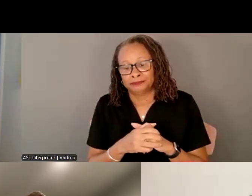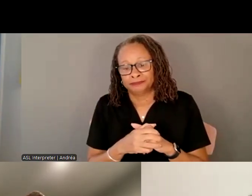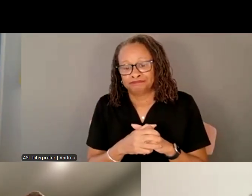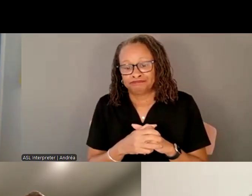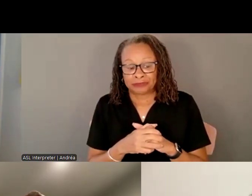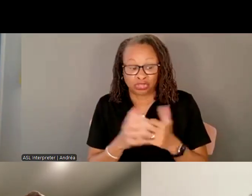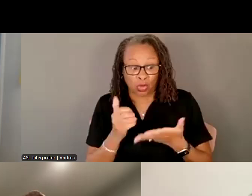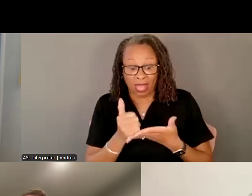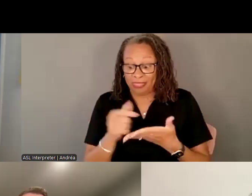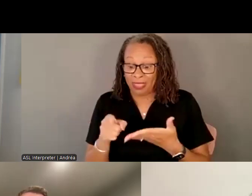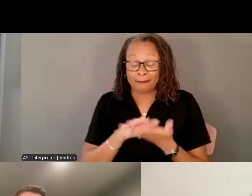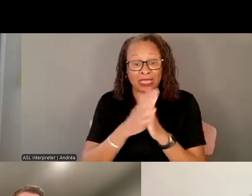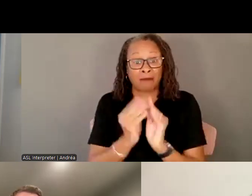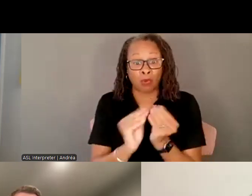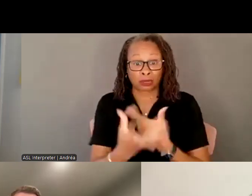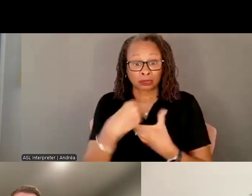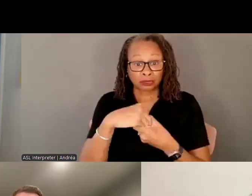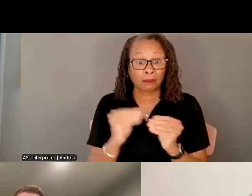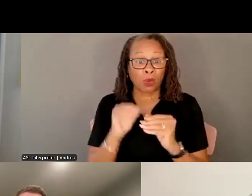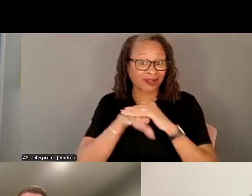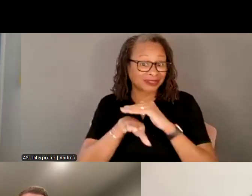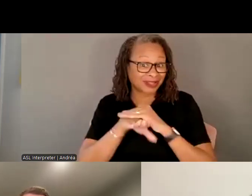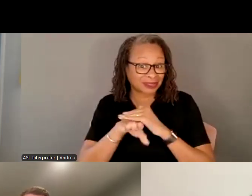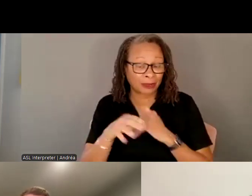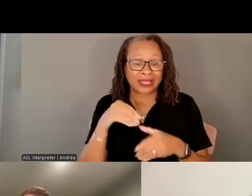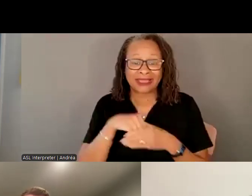more inclusive and more accessible in the employment sphere.